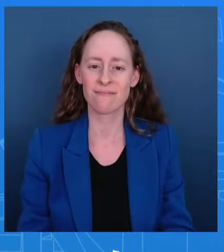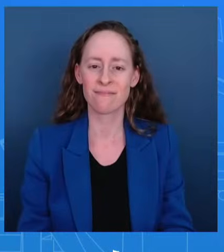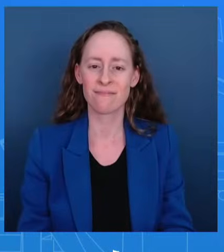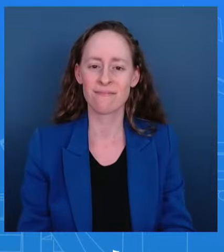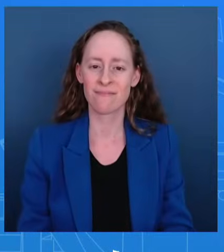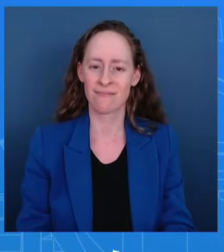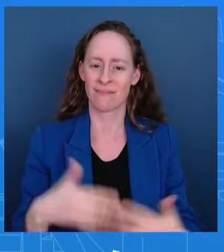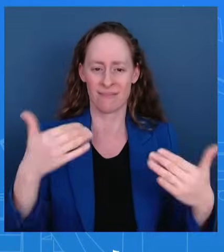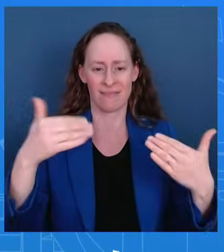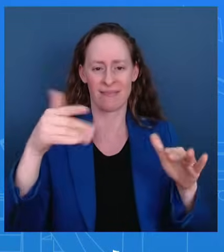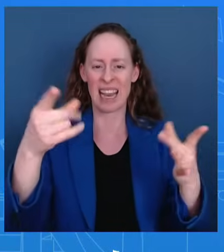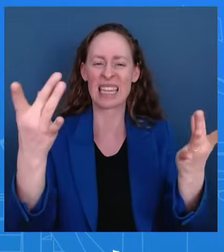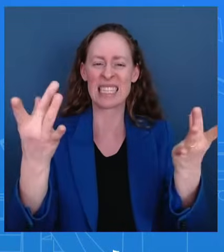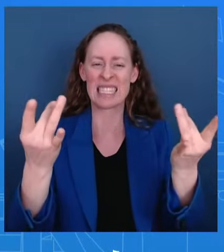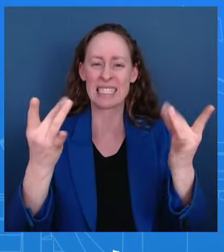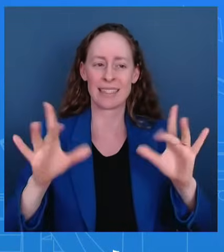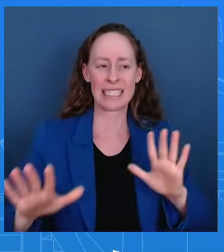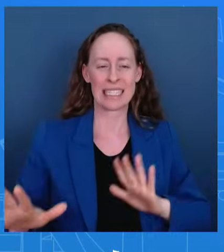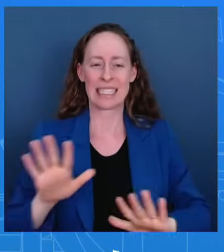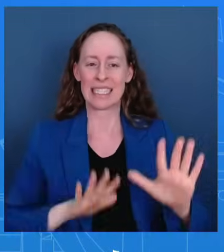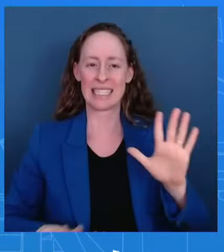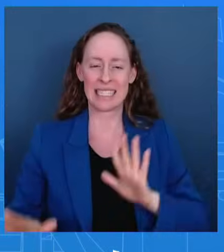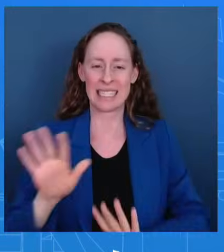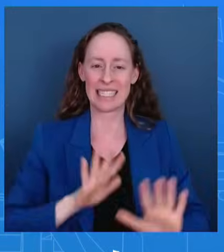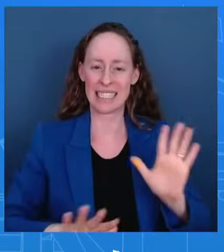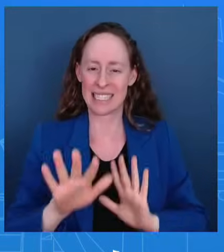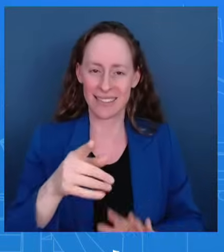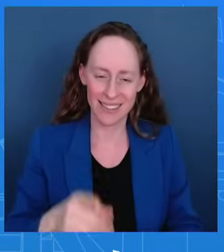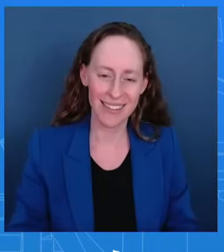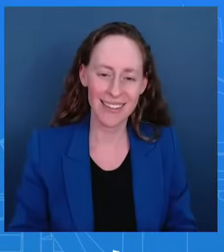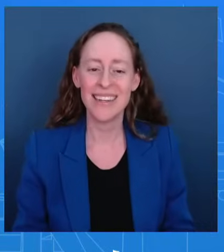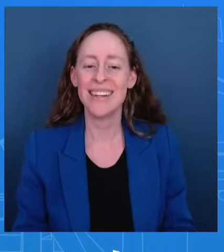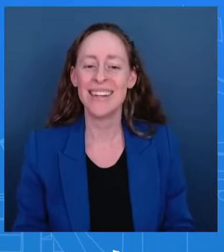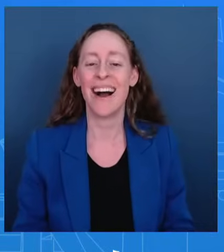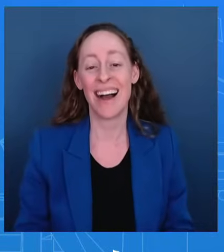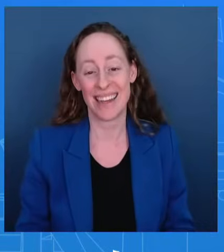I'm just so excited to be here today. There -- there is a billionaire, Ray Dalio.